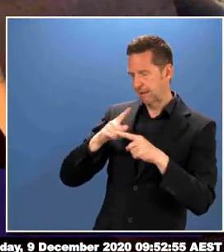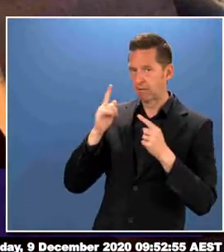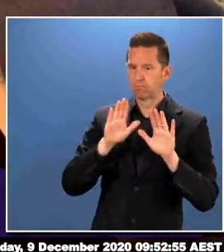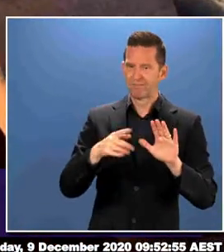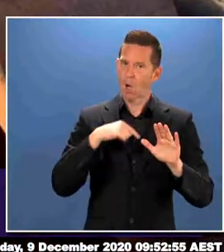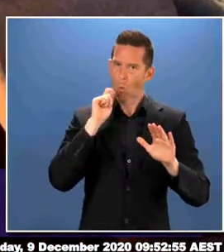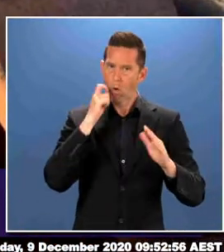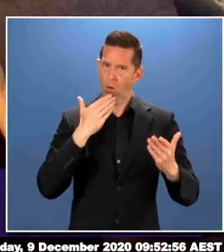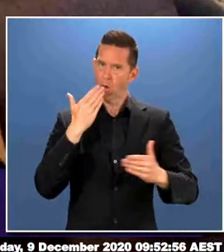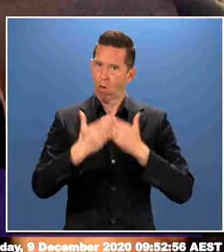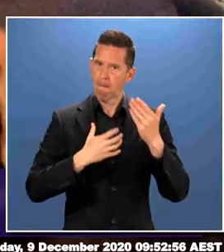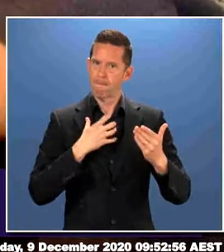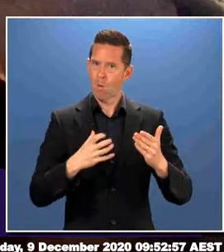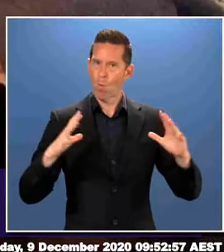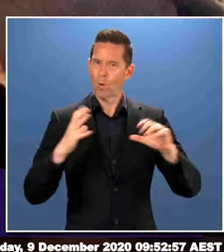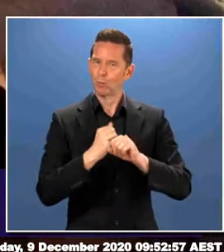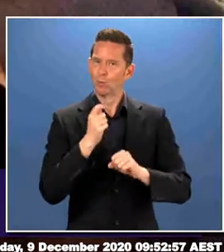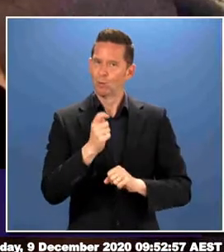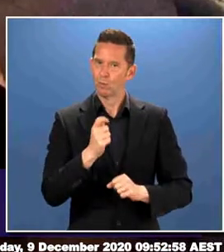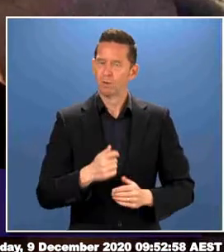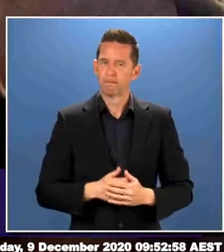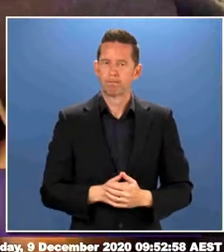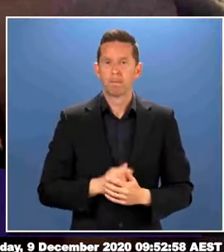but young people said having been listened to in the workplace on the